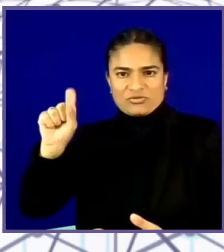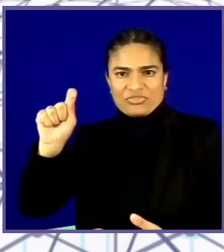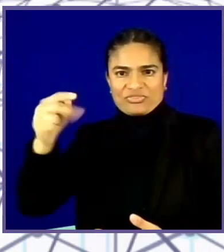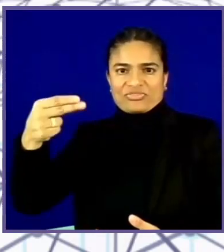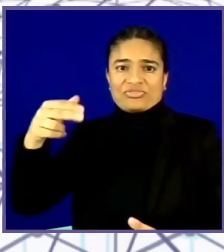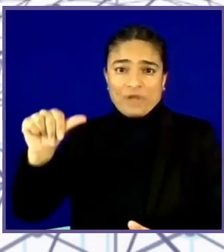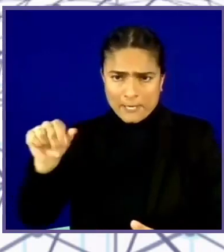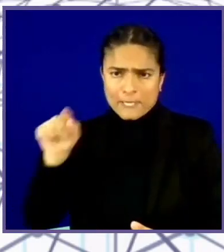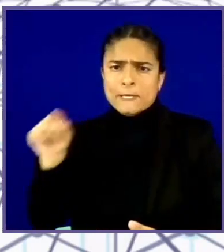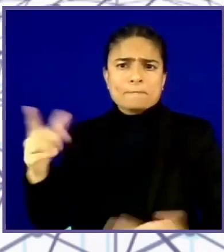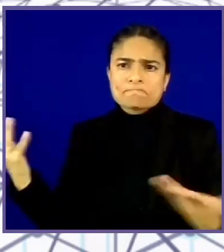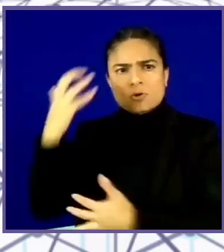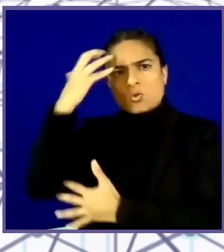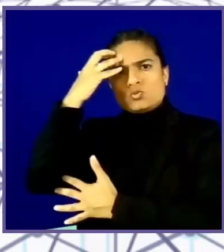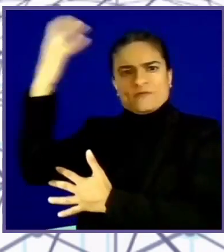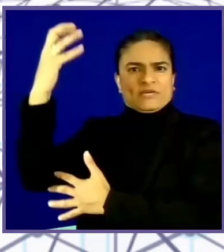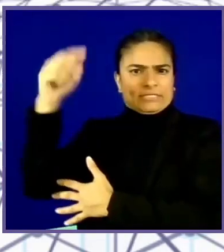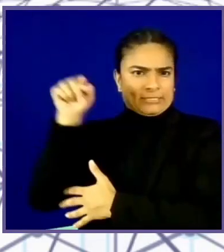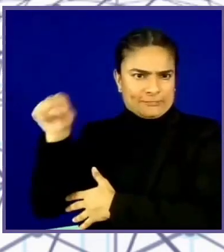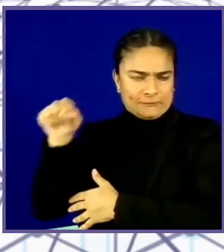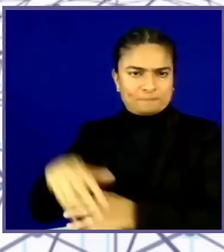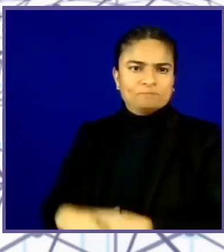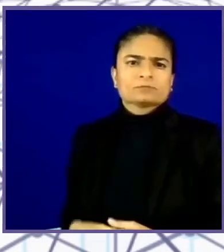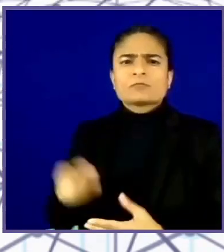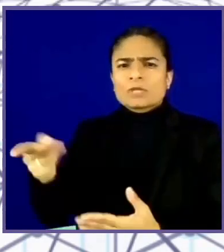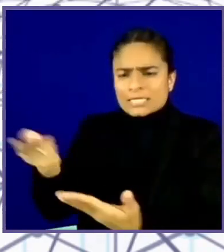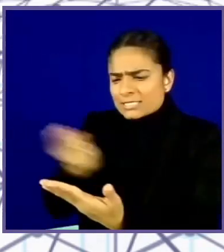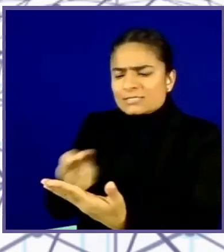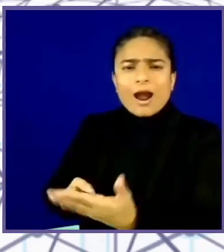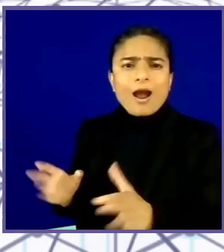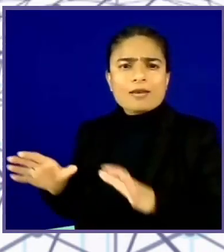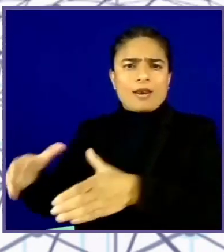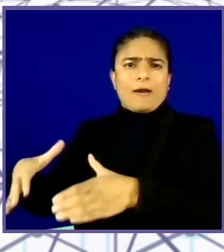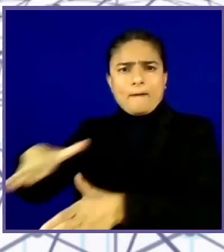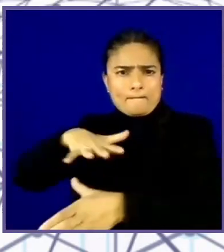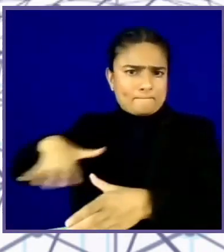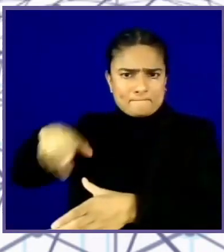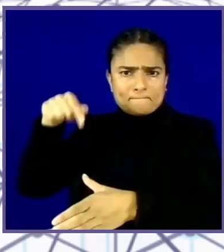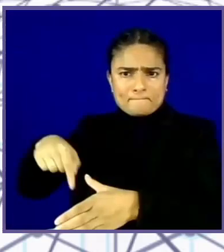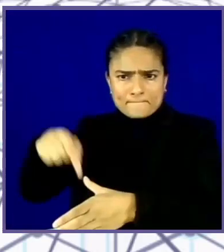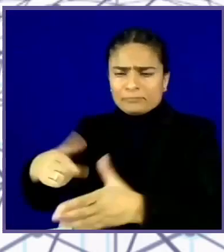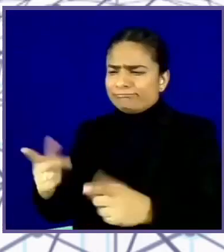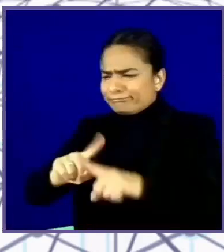So Pratistit has kindly recorded his talk for us and hopefully that can be aired now